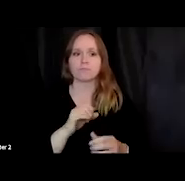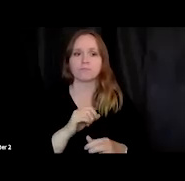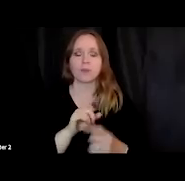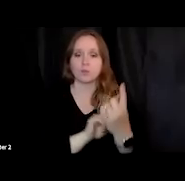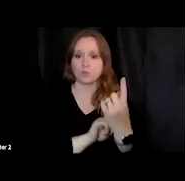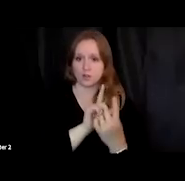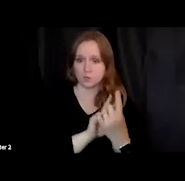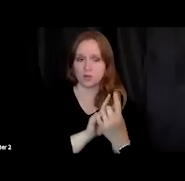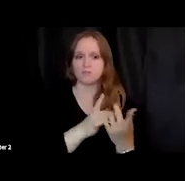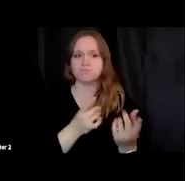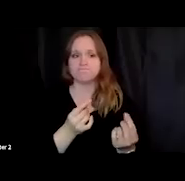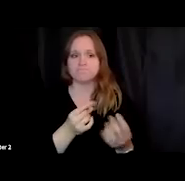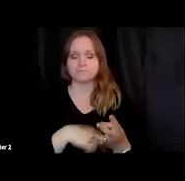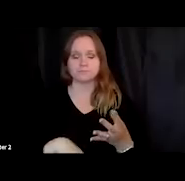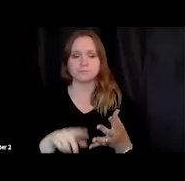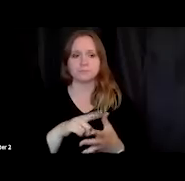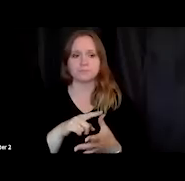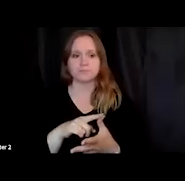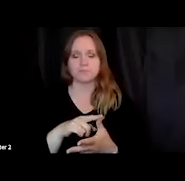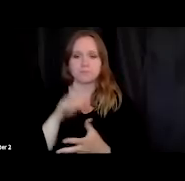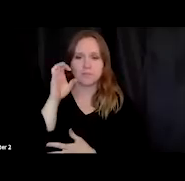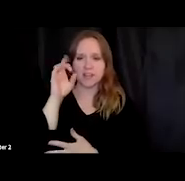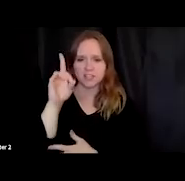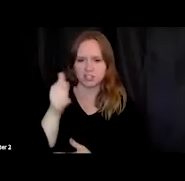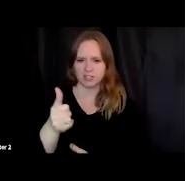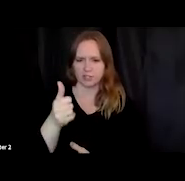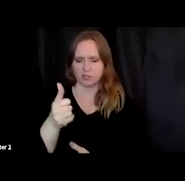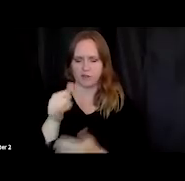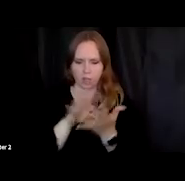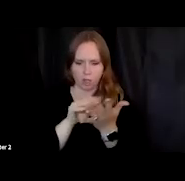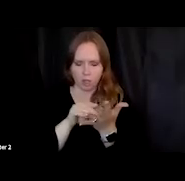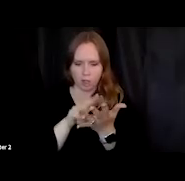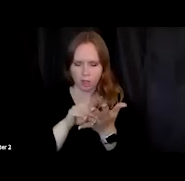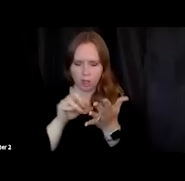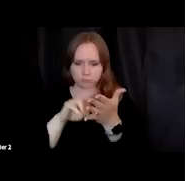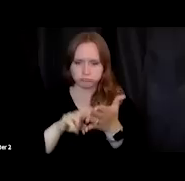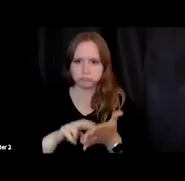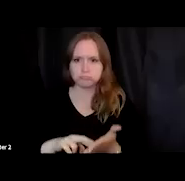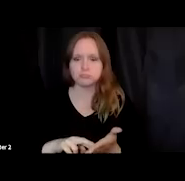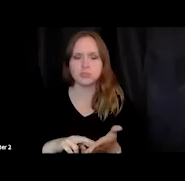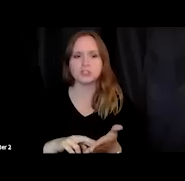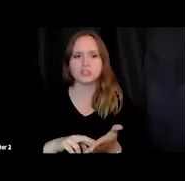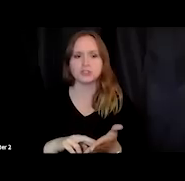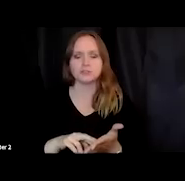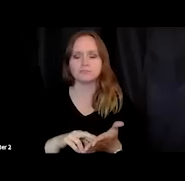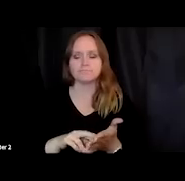yourself with hoarding disorder as we're doing right now, right? One of the things that we should not do is remove things